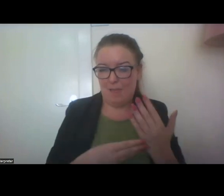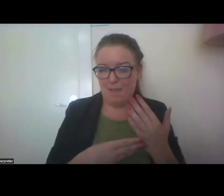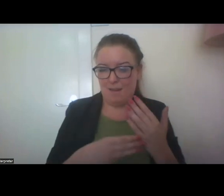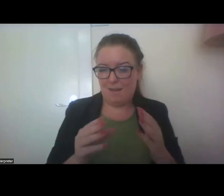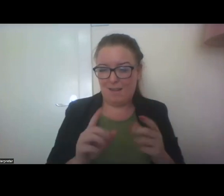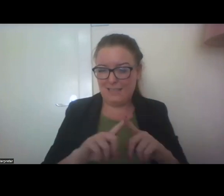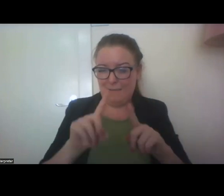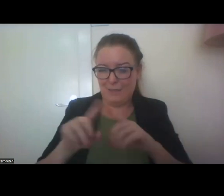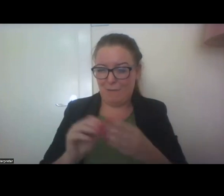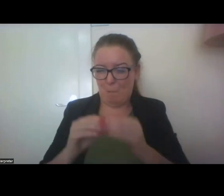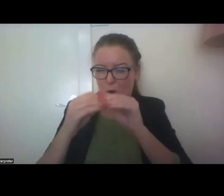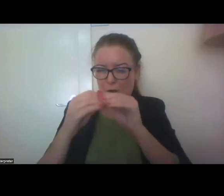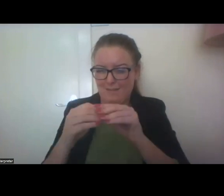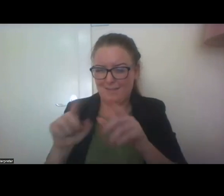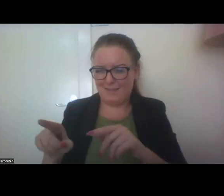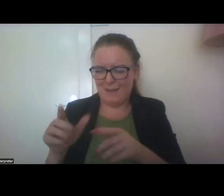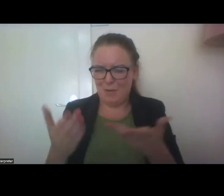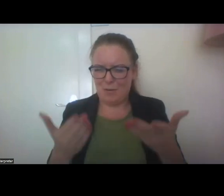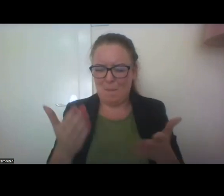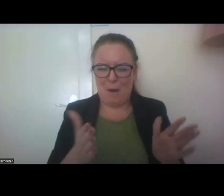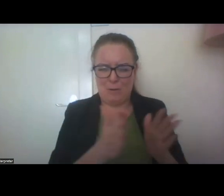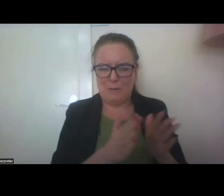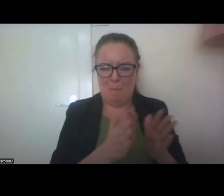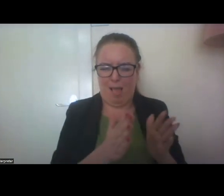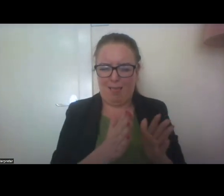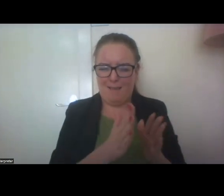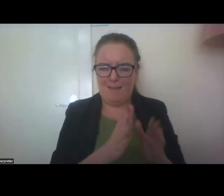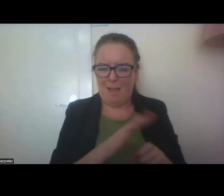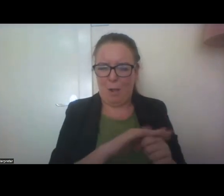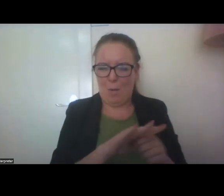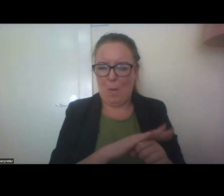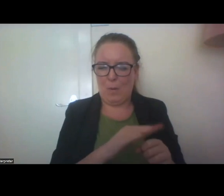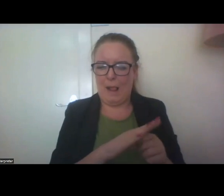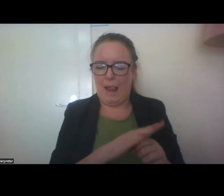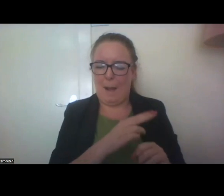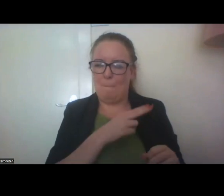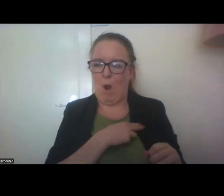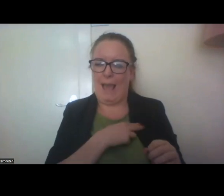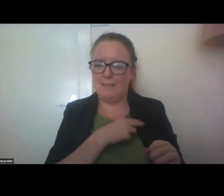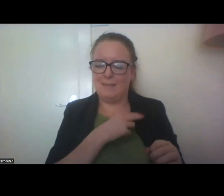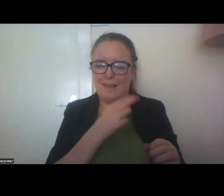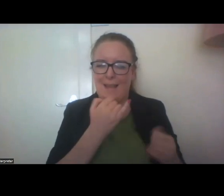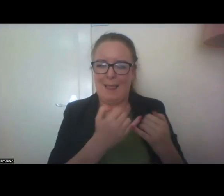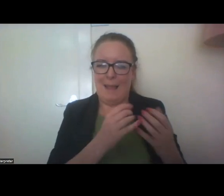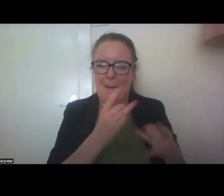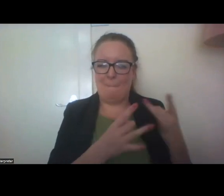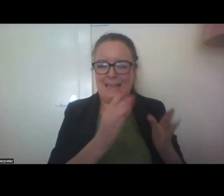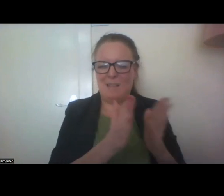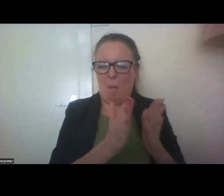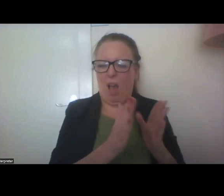and compare it with maybe a small local brand that's producing a smaller product. It wouldn't be the same.